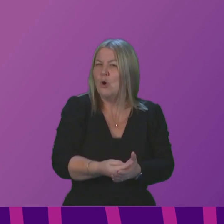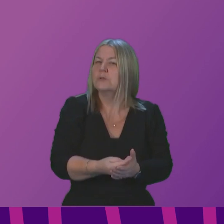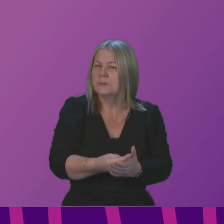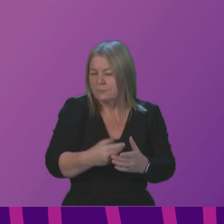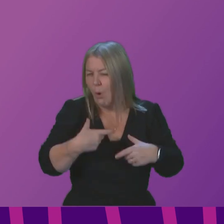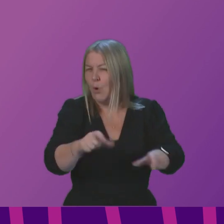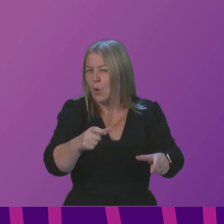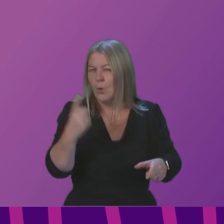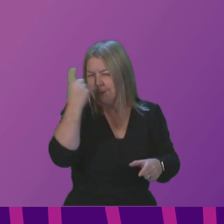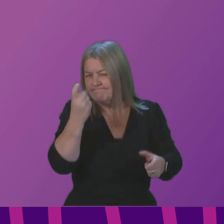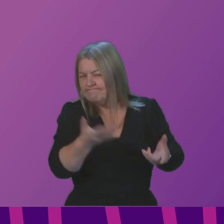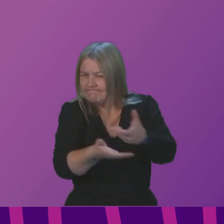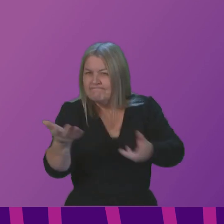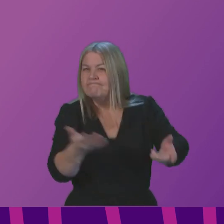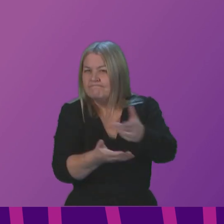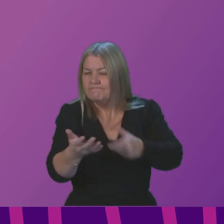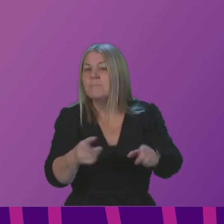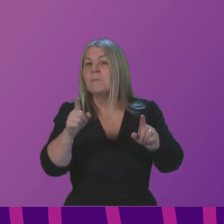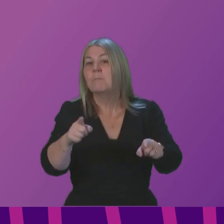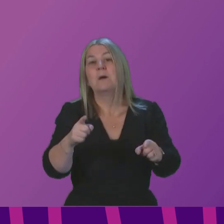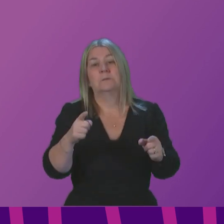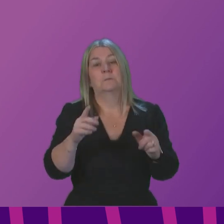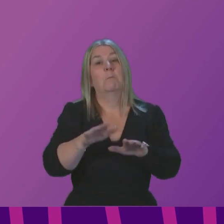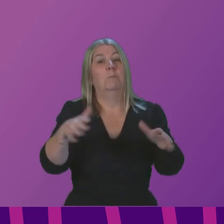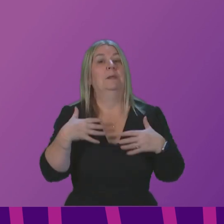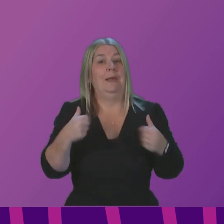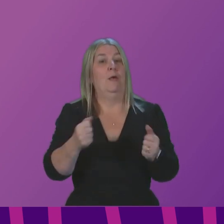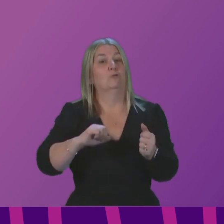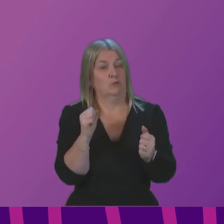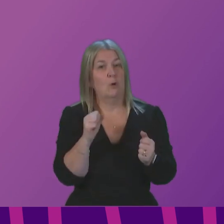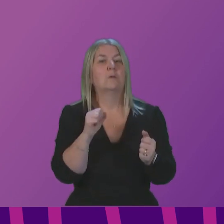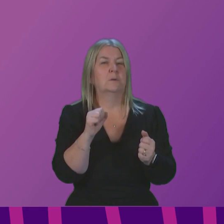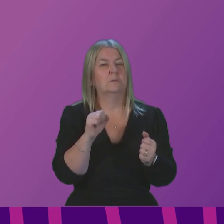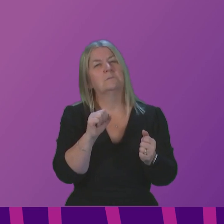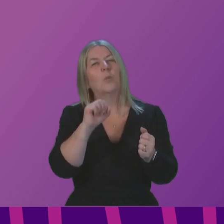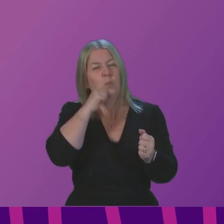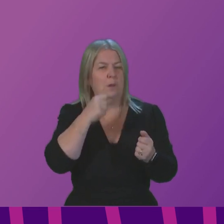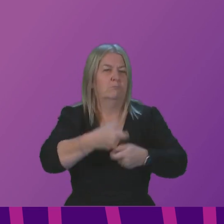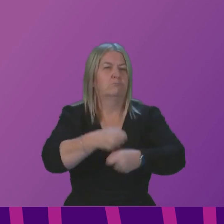Scotland is expected in 2023. Of course, any change to the level, or to any detail, of